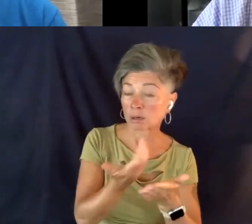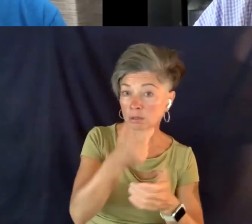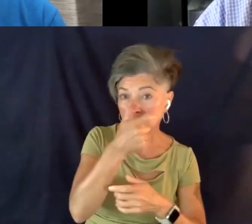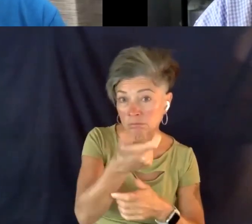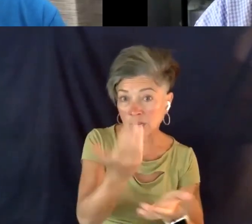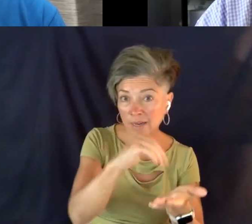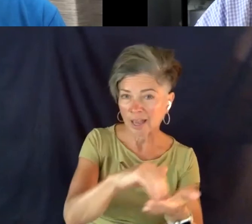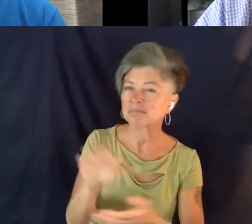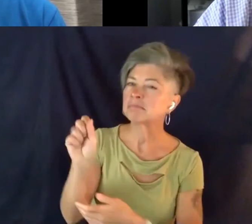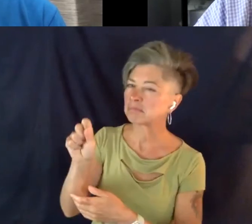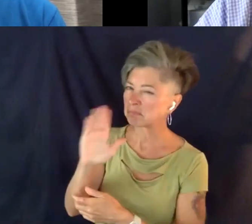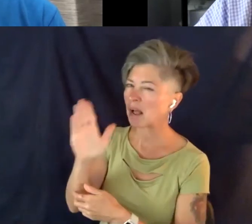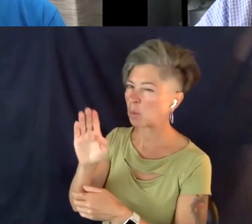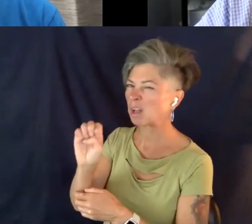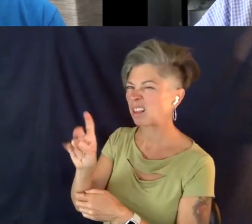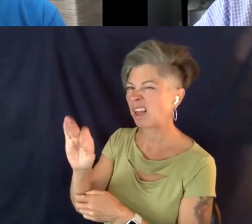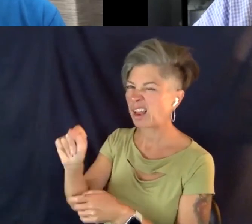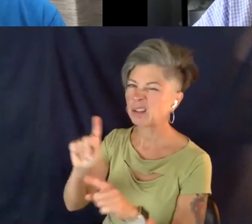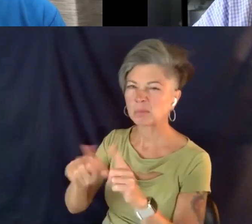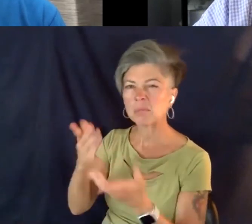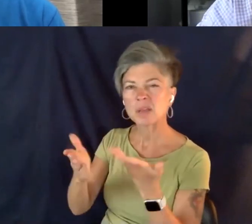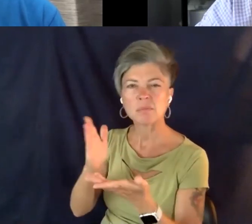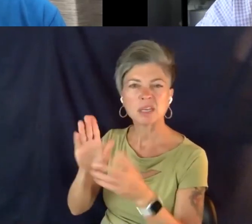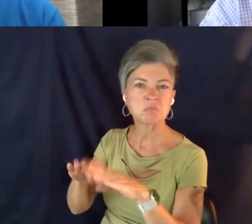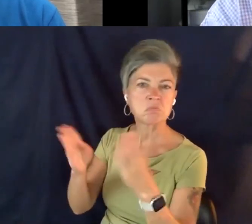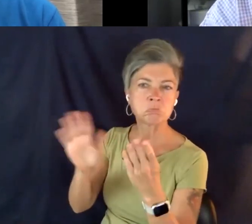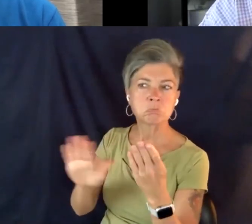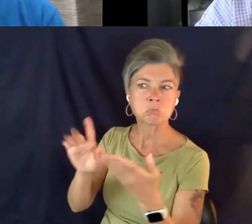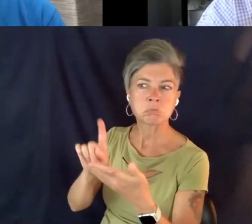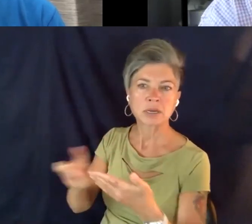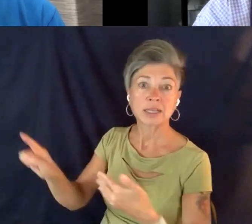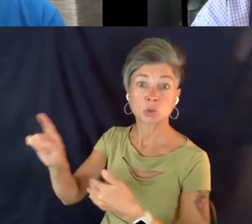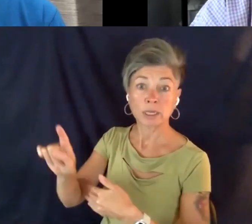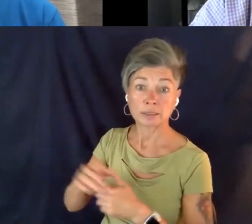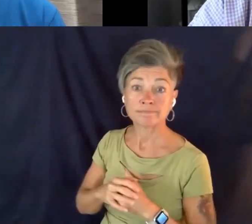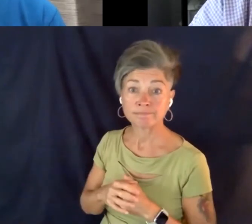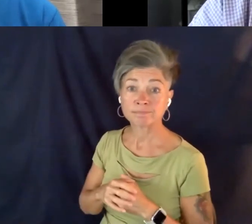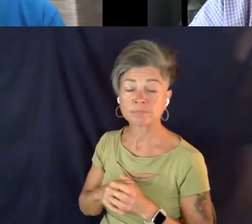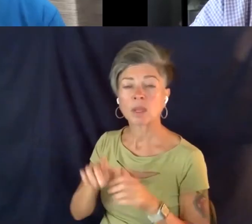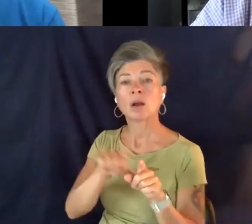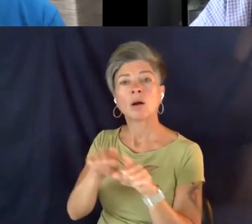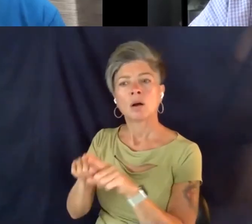but it will be available probably within the next week. So the other question that I had come in before,